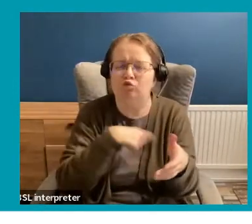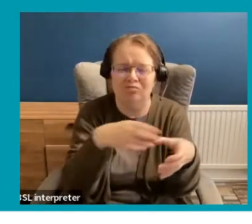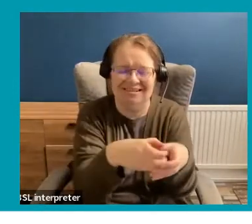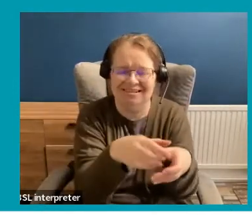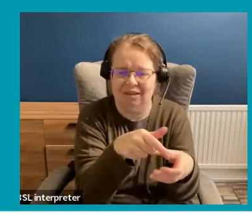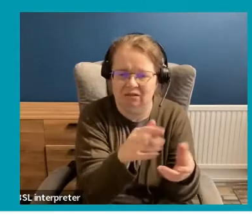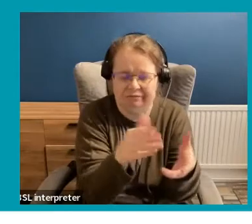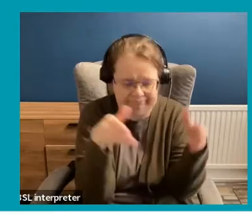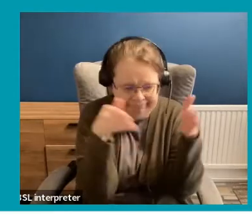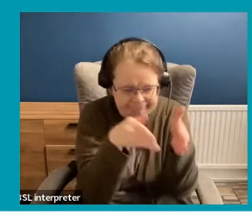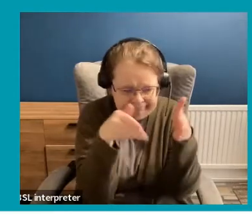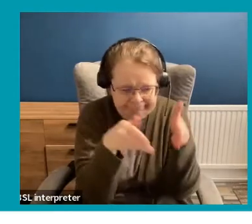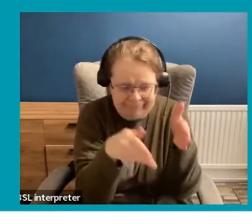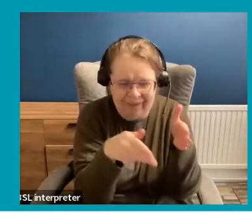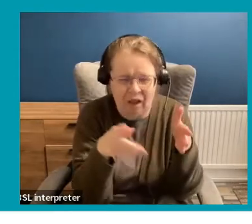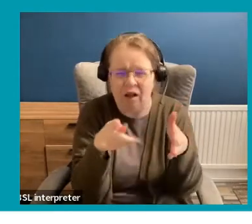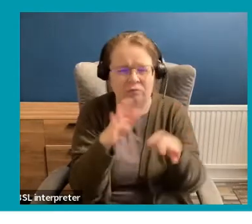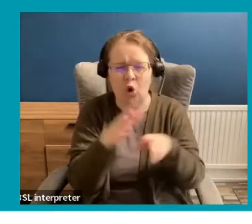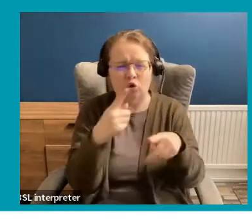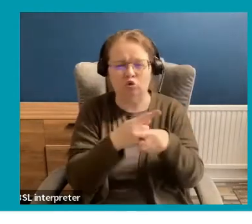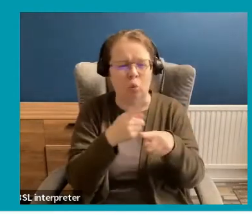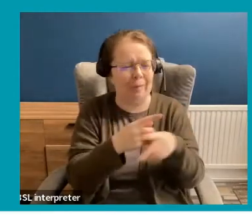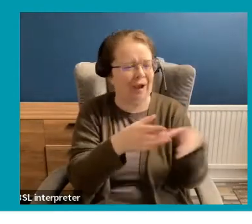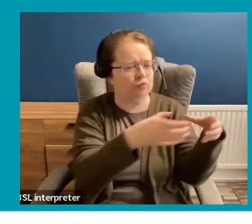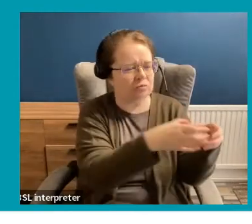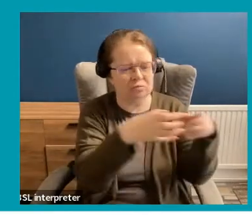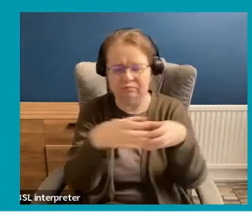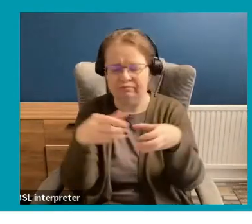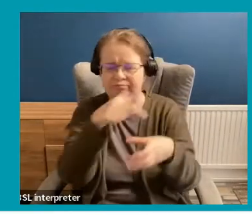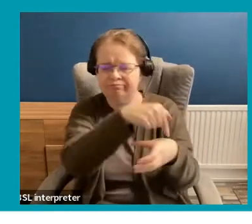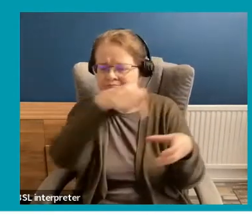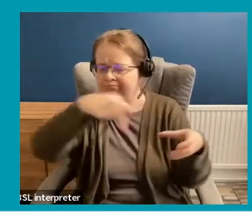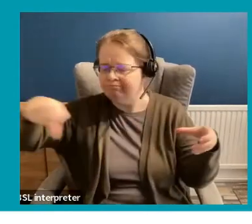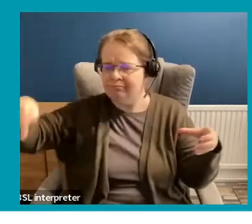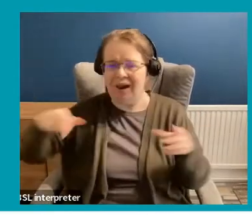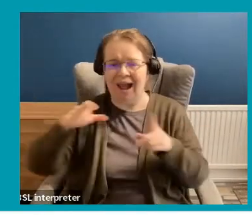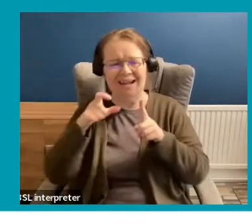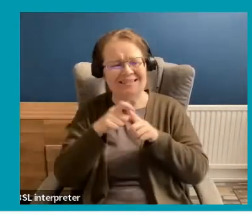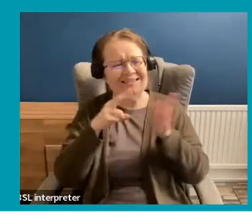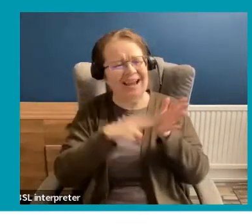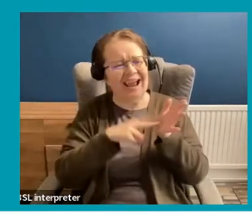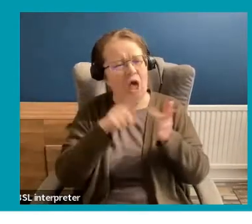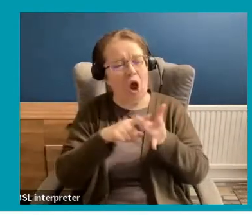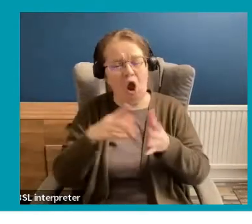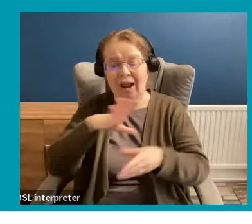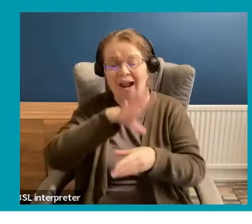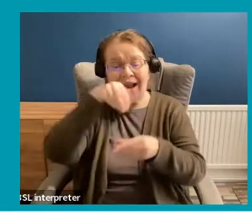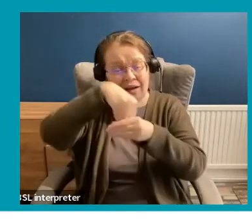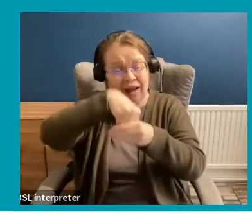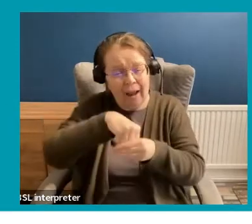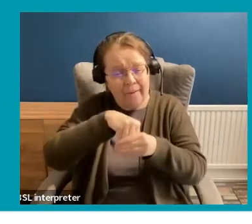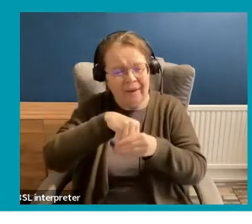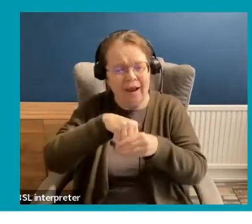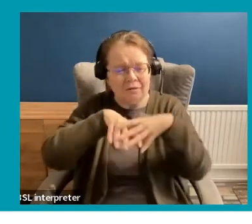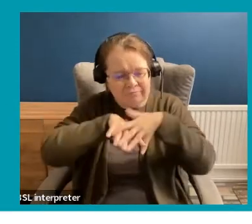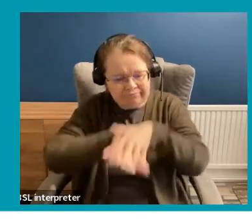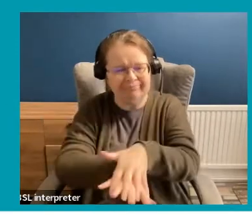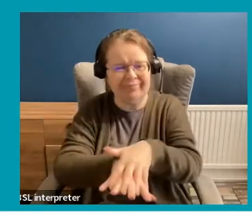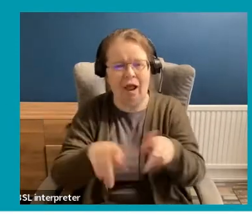They were really talking about how to actually get DNI embedded into the DNA of the organization.